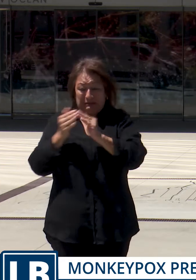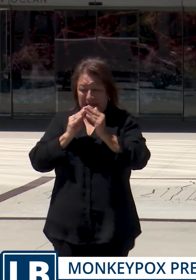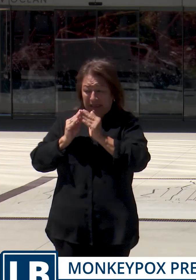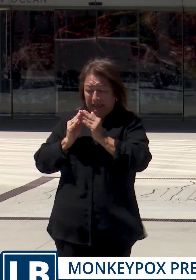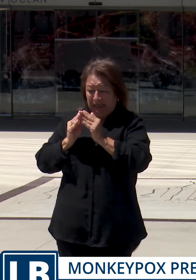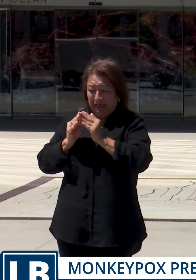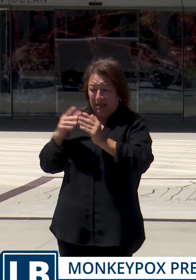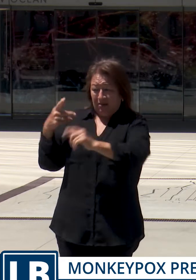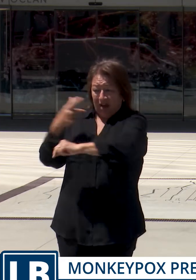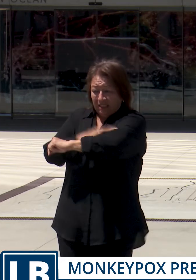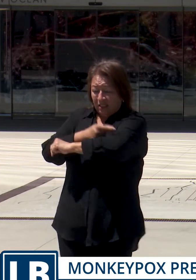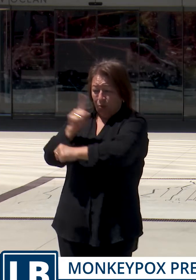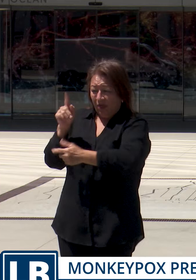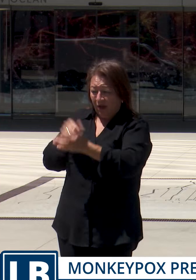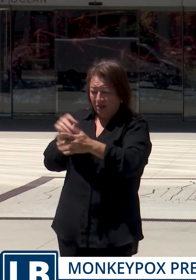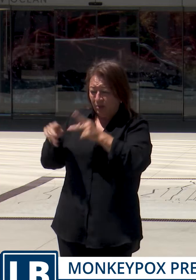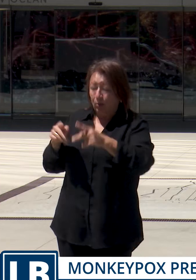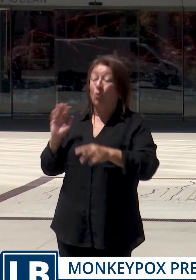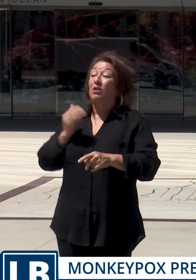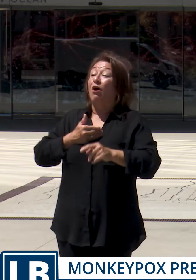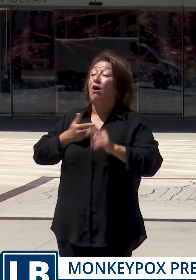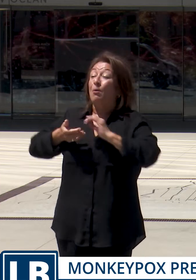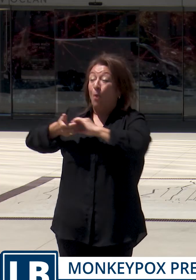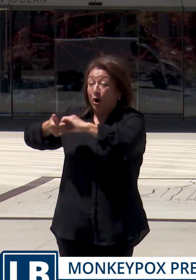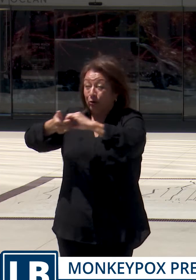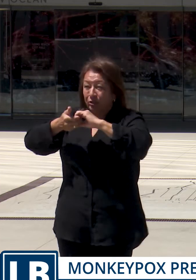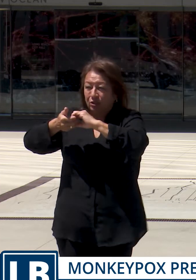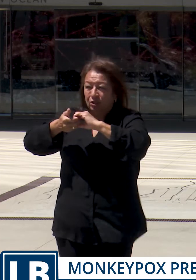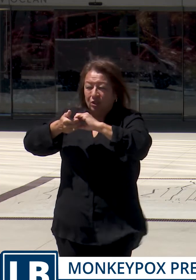well the the clinic the our partners right we're not pulling back those